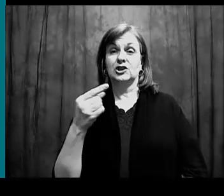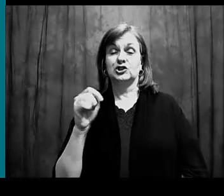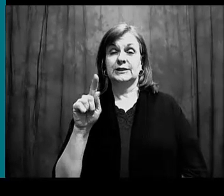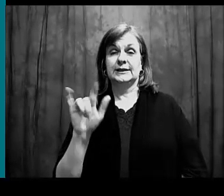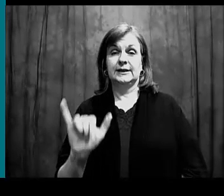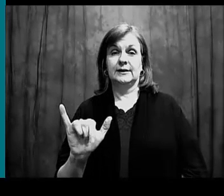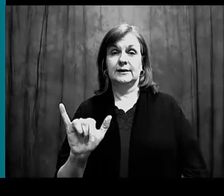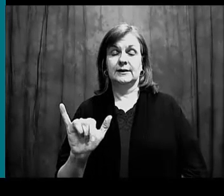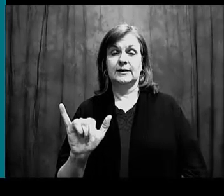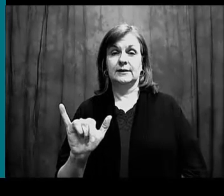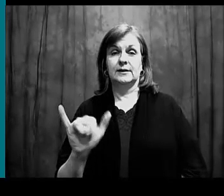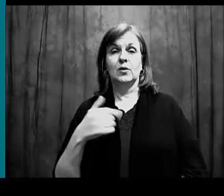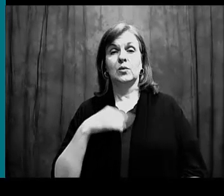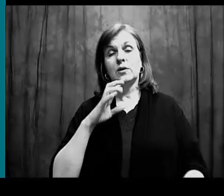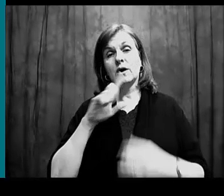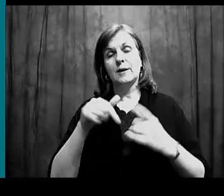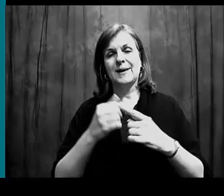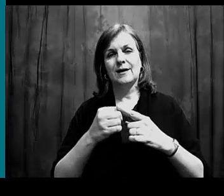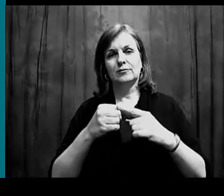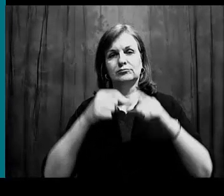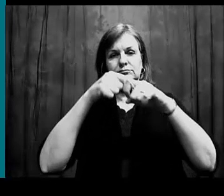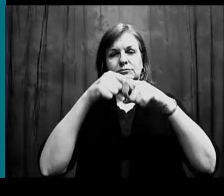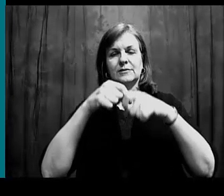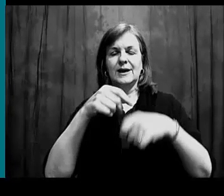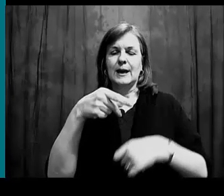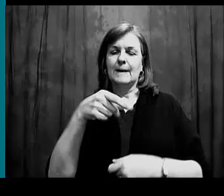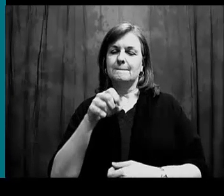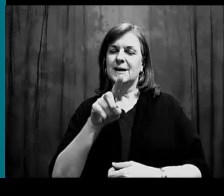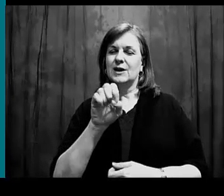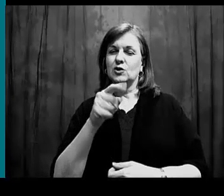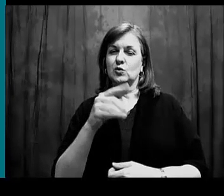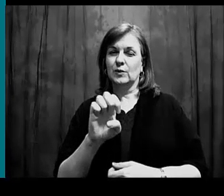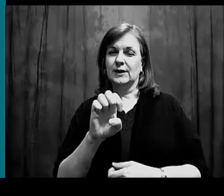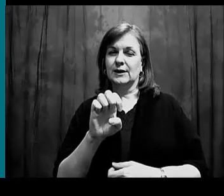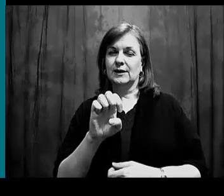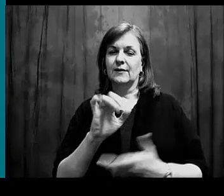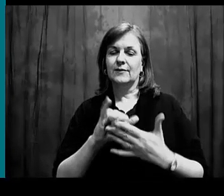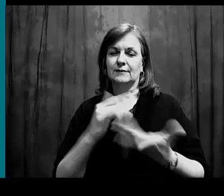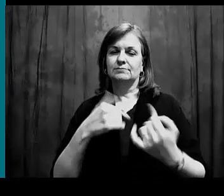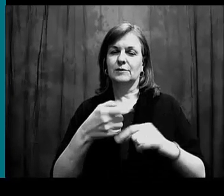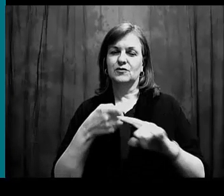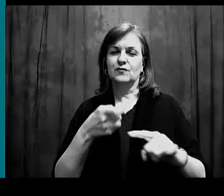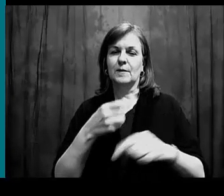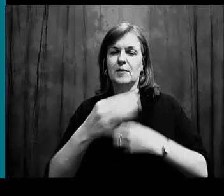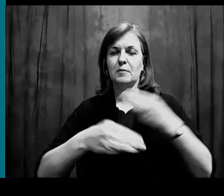what we are actually looking at is essentially a pedigree based in molecular information